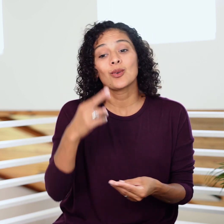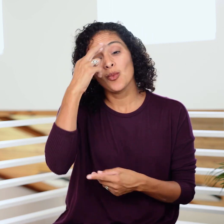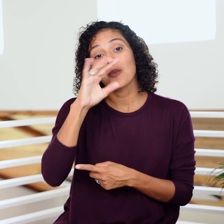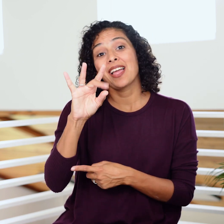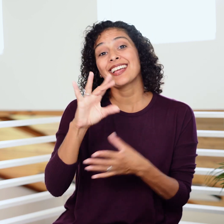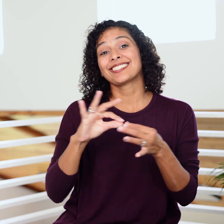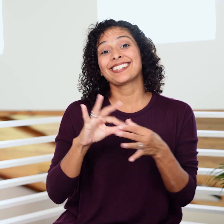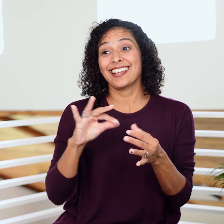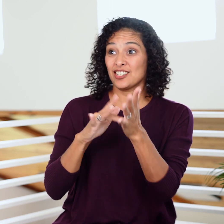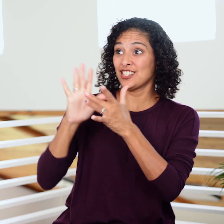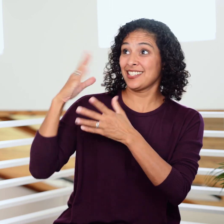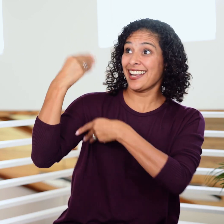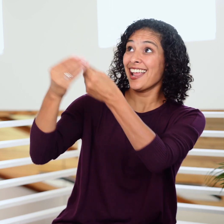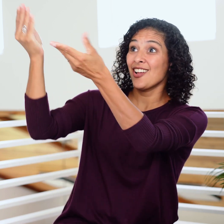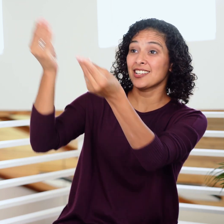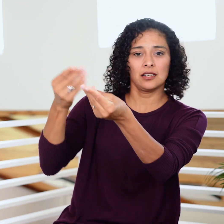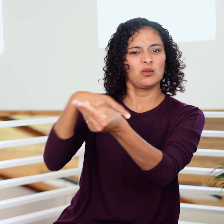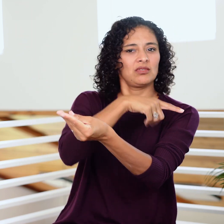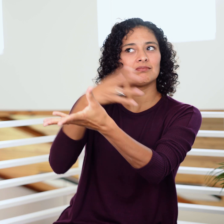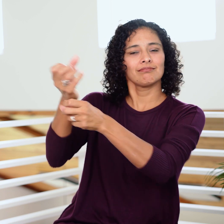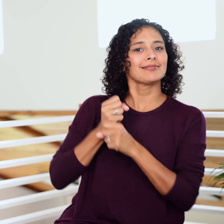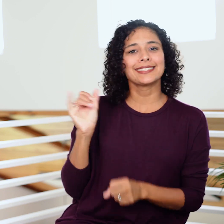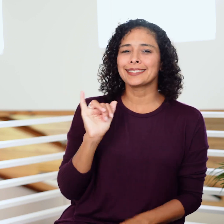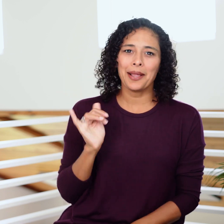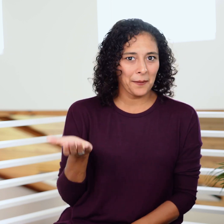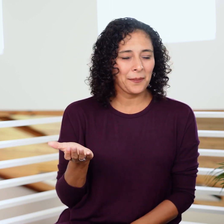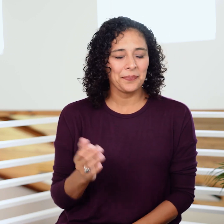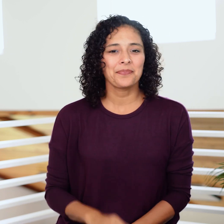But Romans 8 says we share in His inheritance!